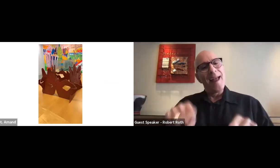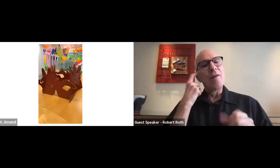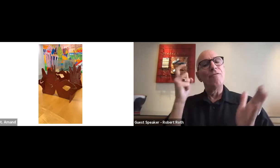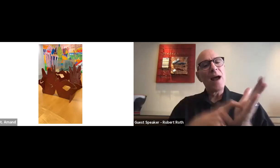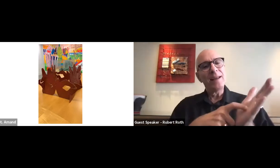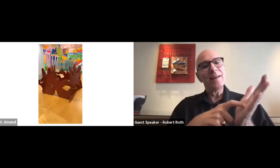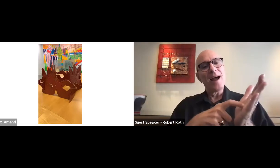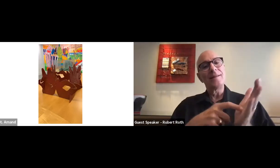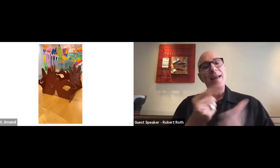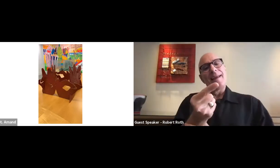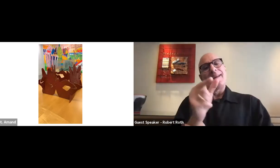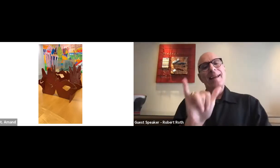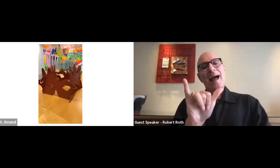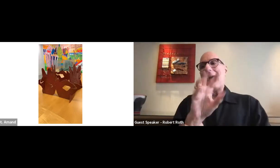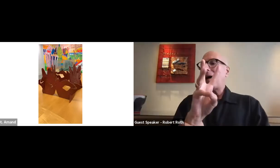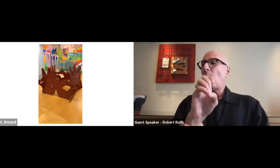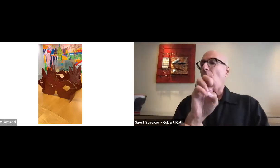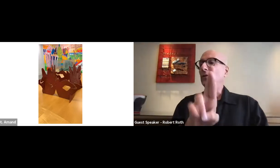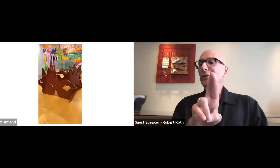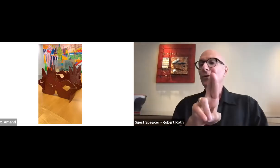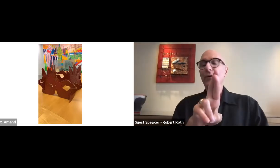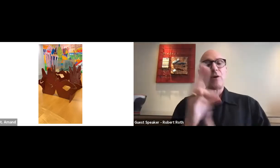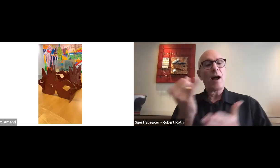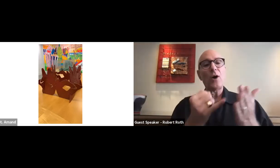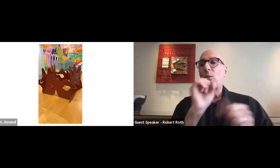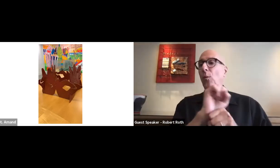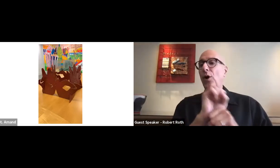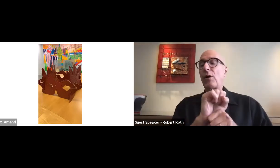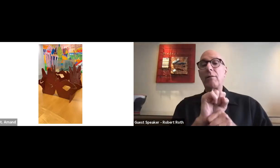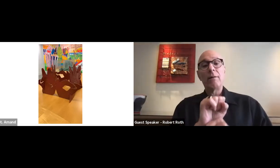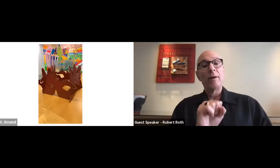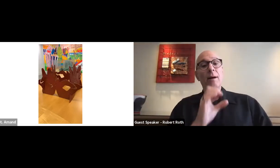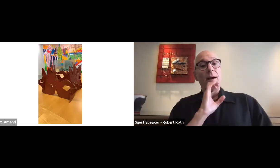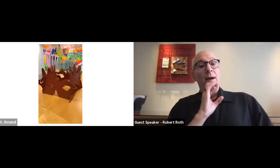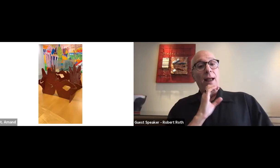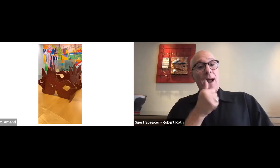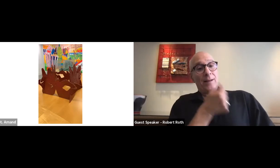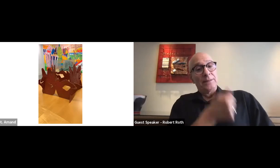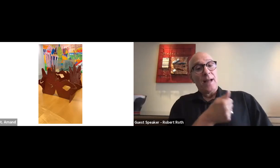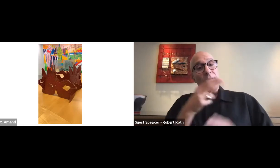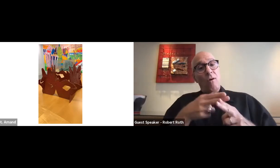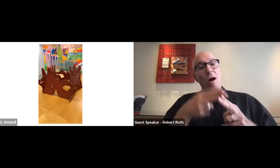and... things that you can look at, these simple objects